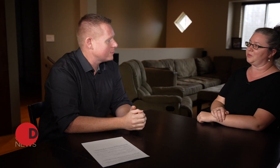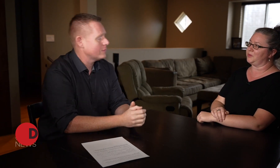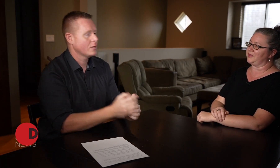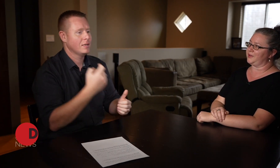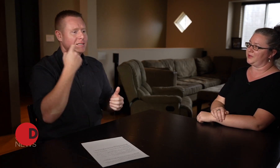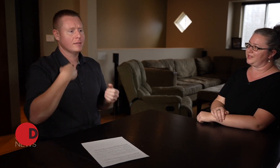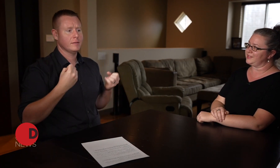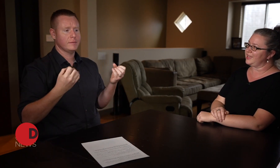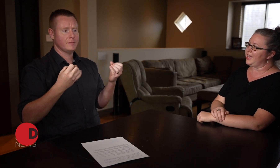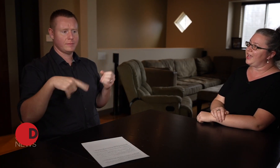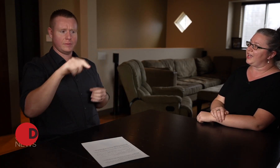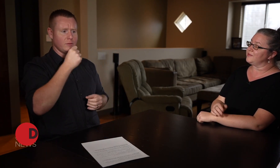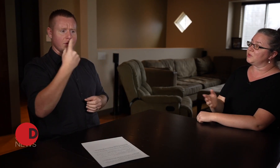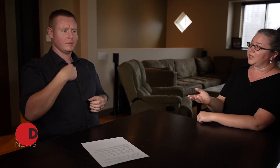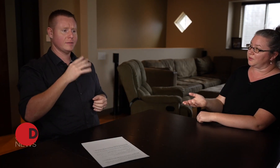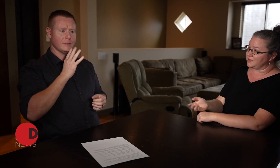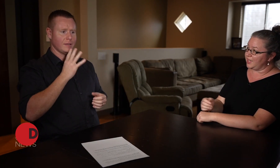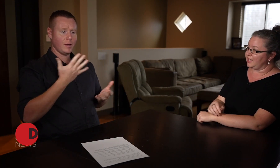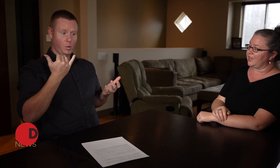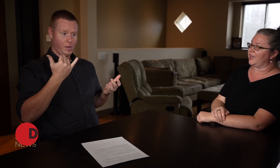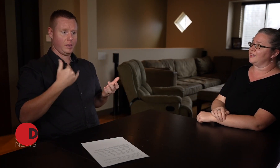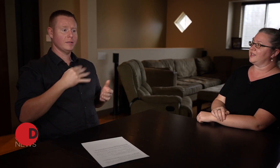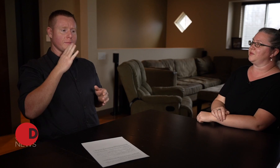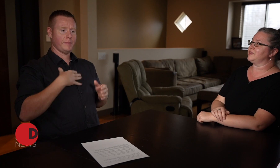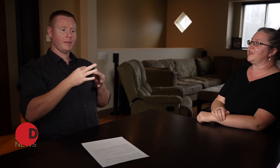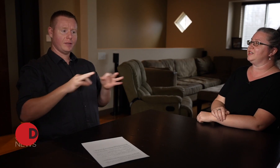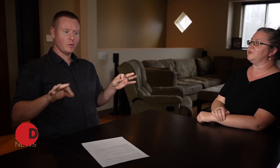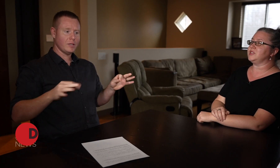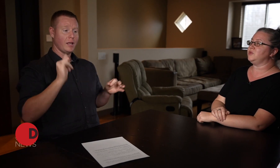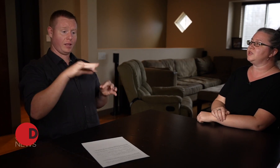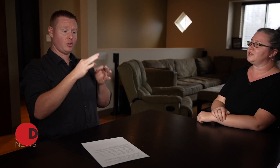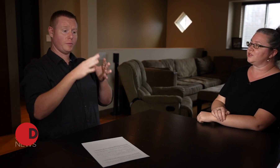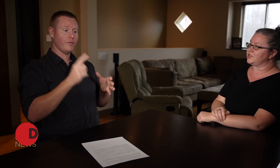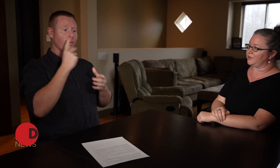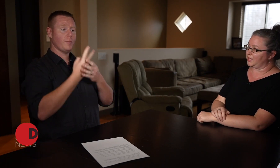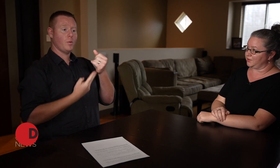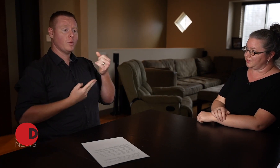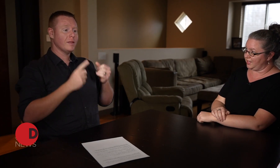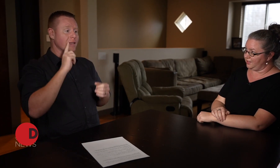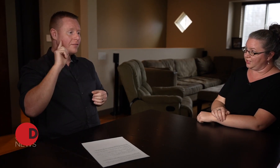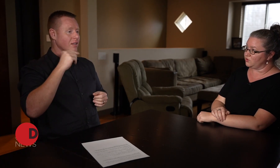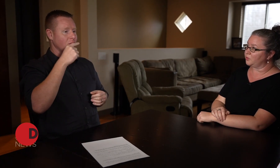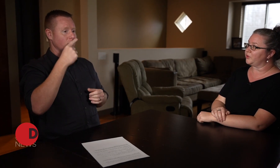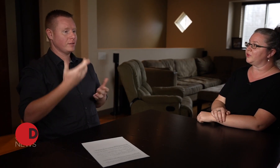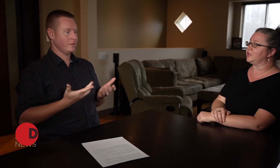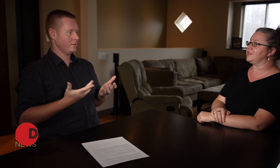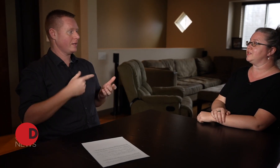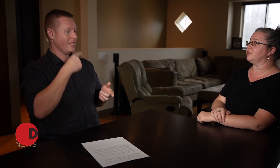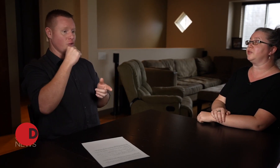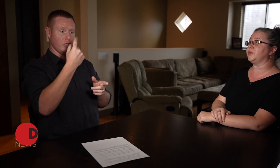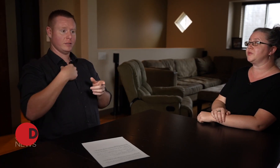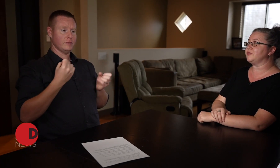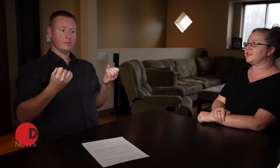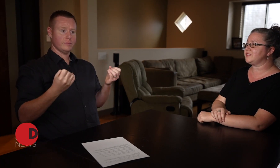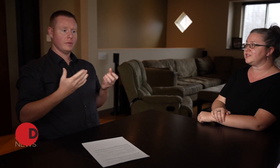my language. You don’t understand me because I speak my language. Interpreters are for both Deaf and hearing people. Hearing people